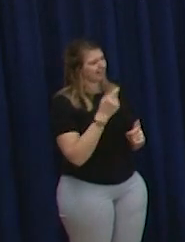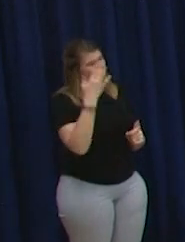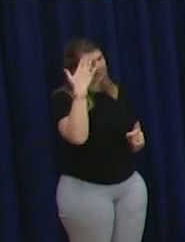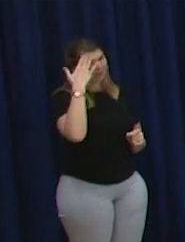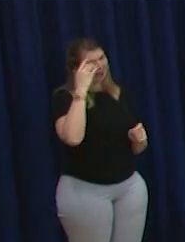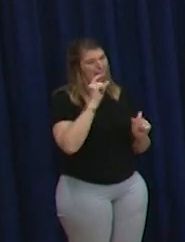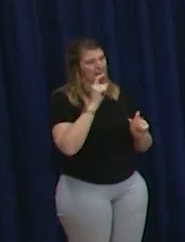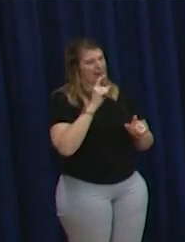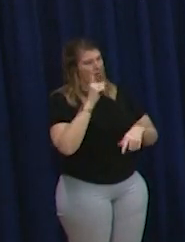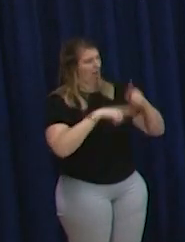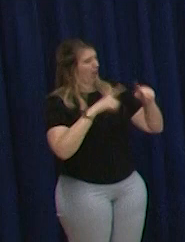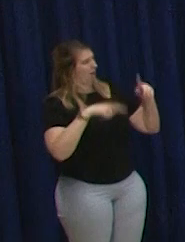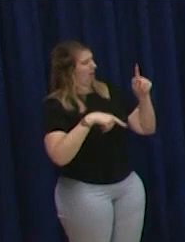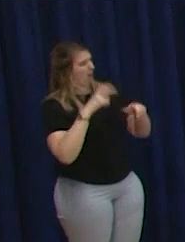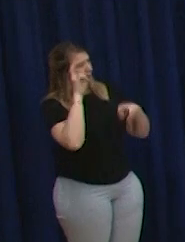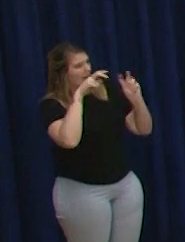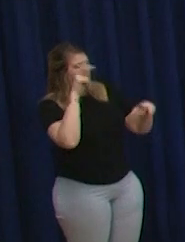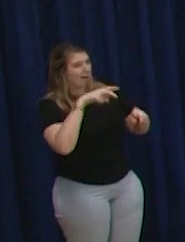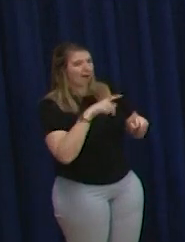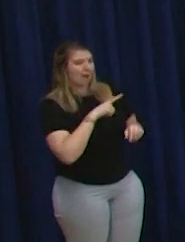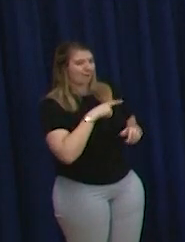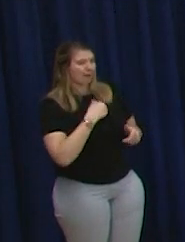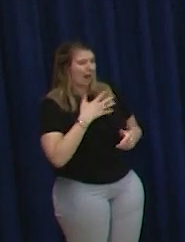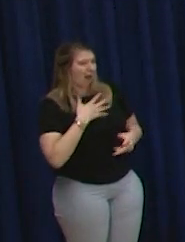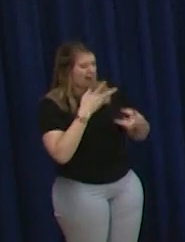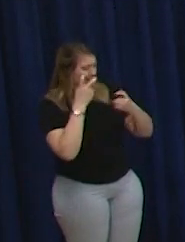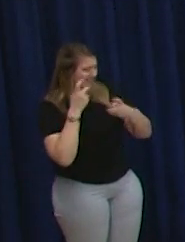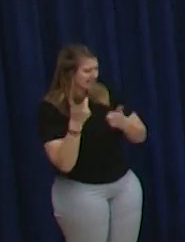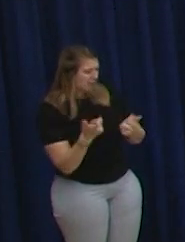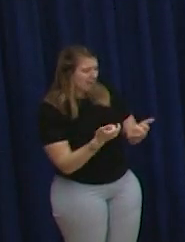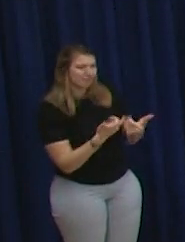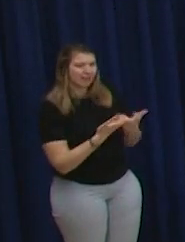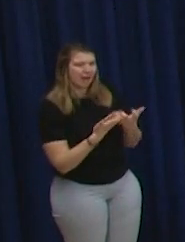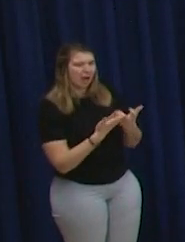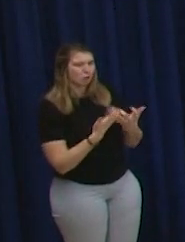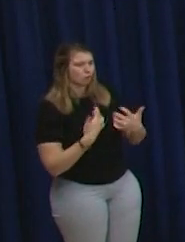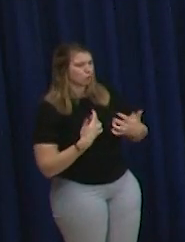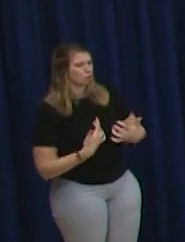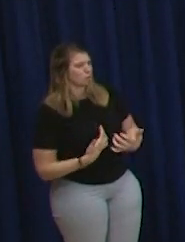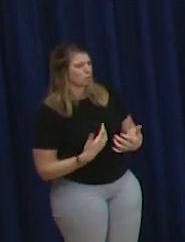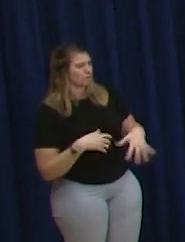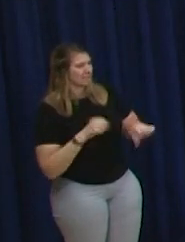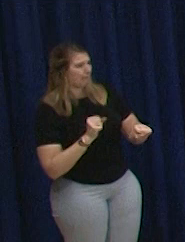so I really liked discovering how to stimulate different happiness chemicals, I have a bit of